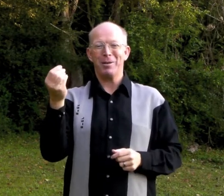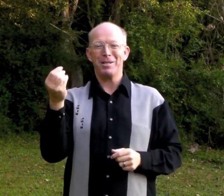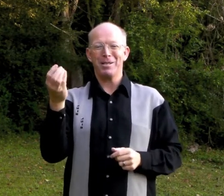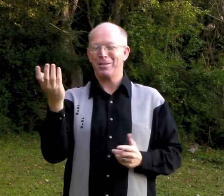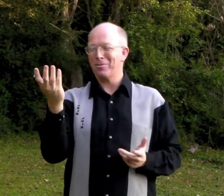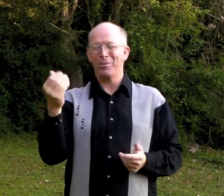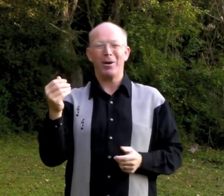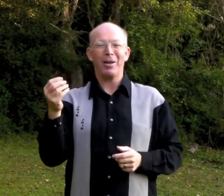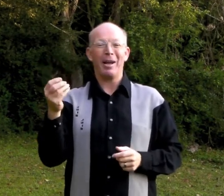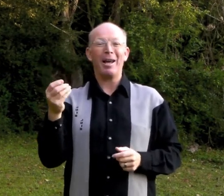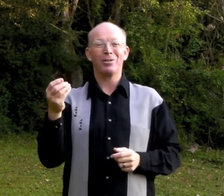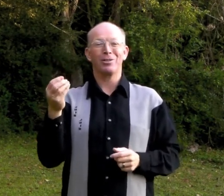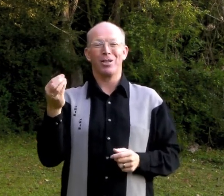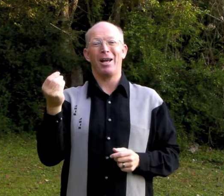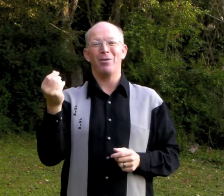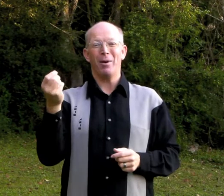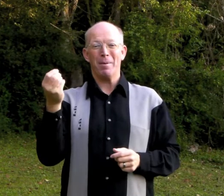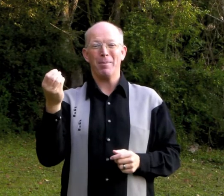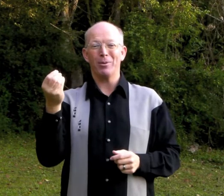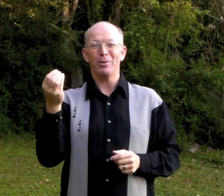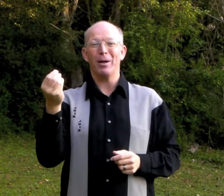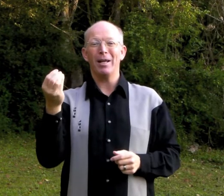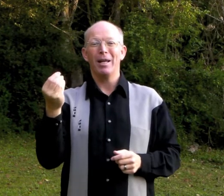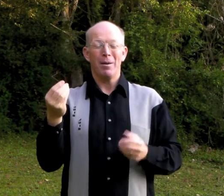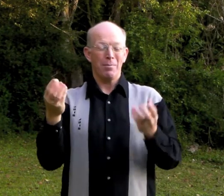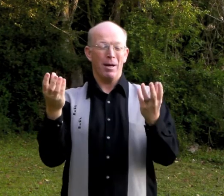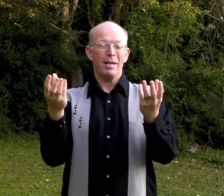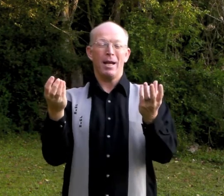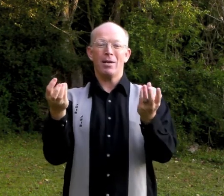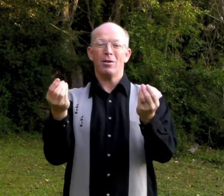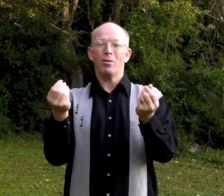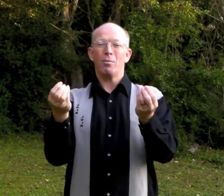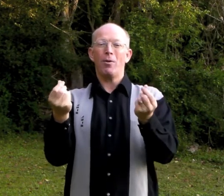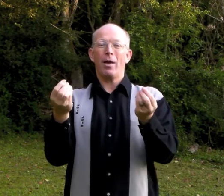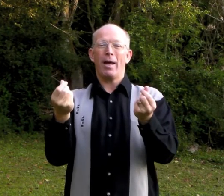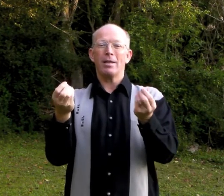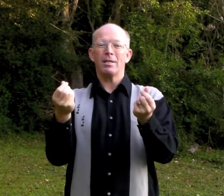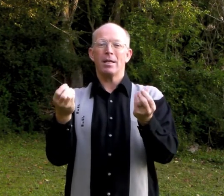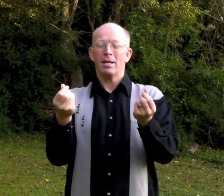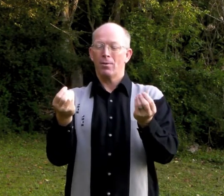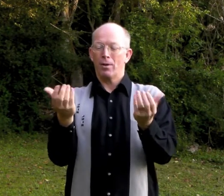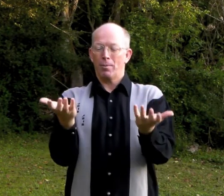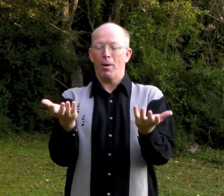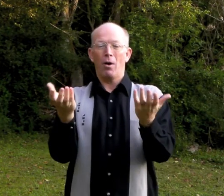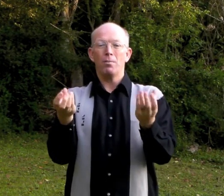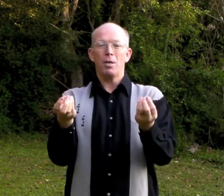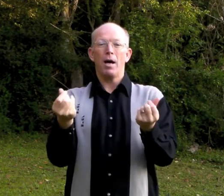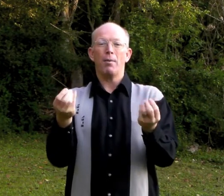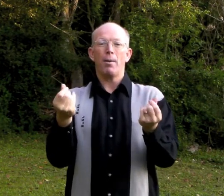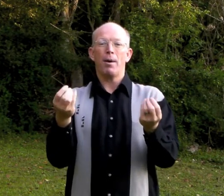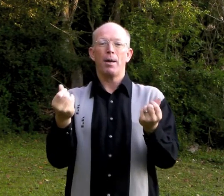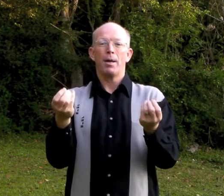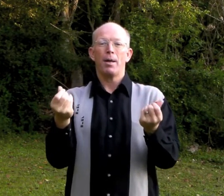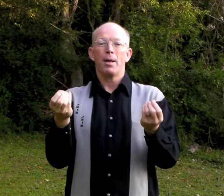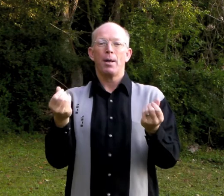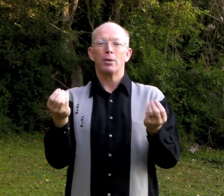But this is what we call a natural sign—the way people do it. Money. Now you do it with both hands with your palms up.